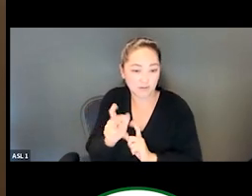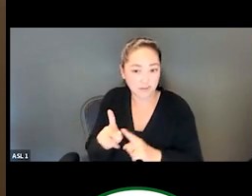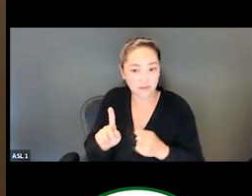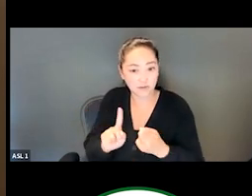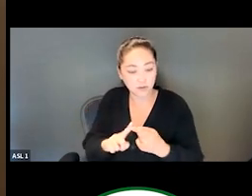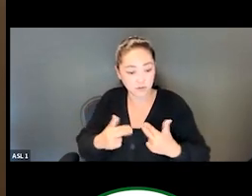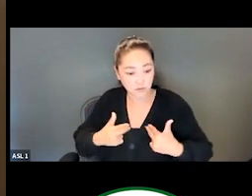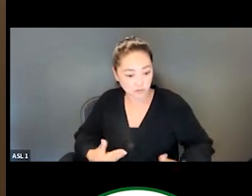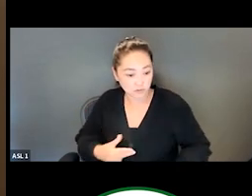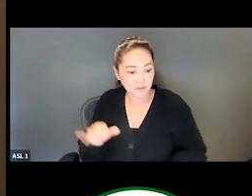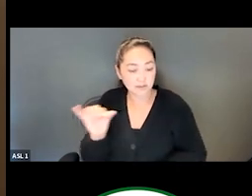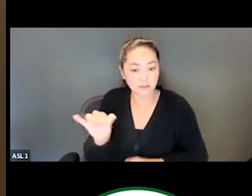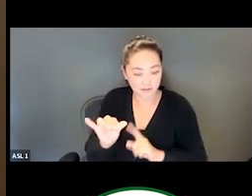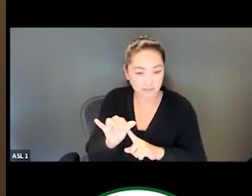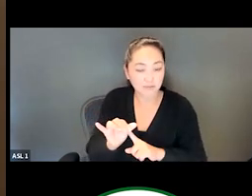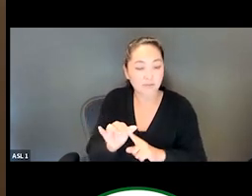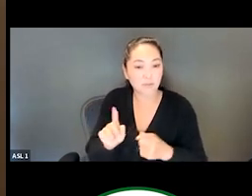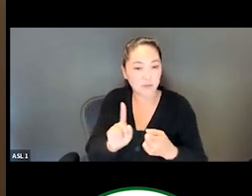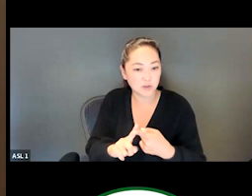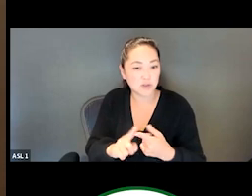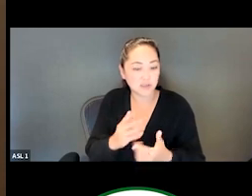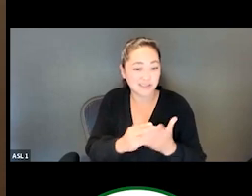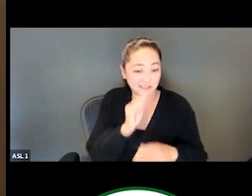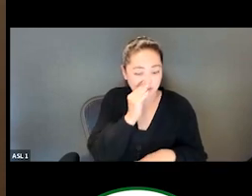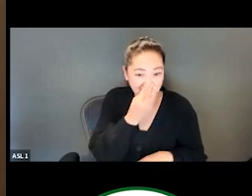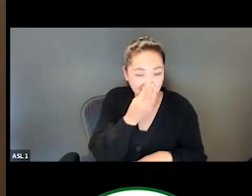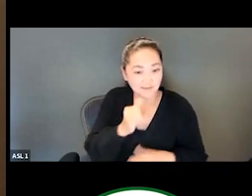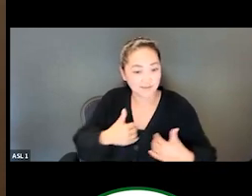communities in which these parks are located.